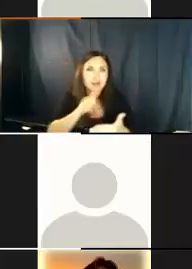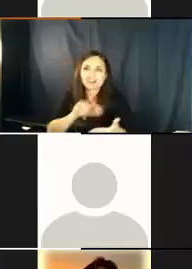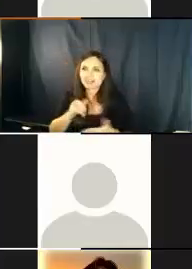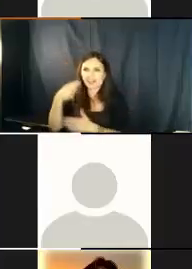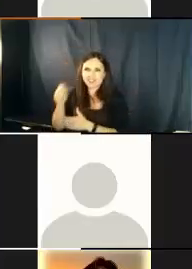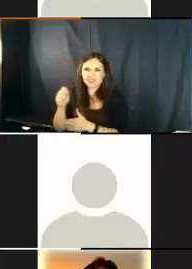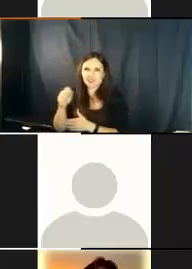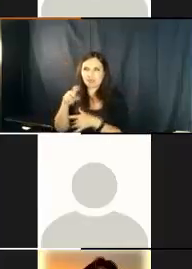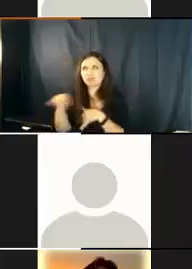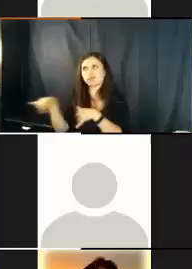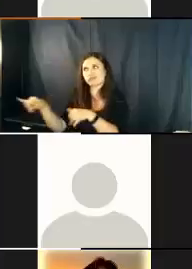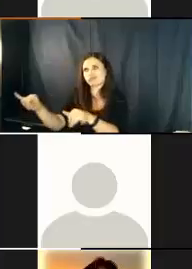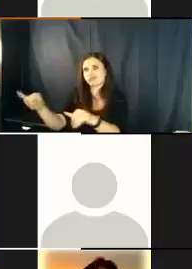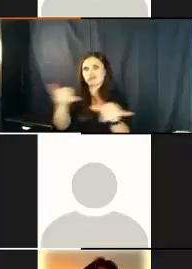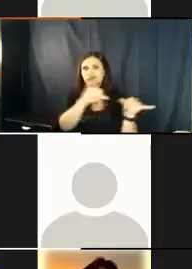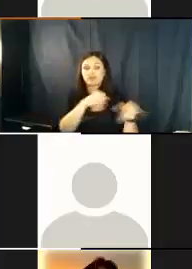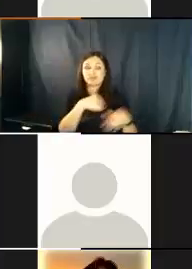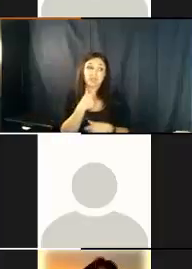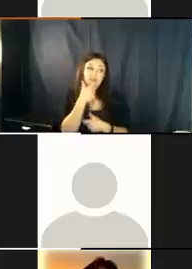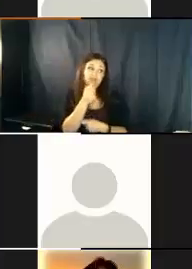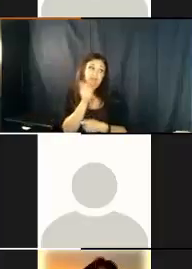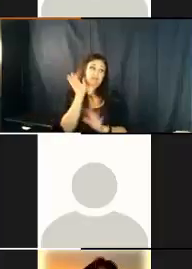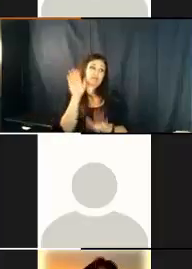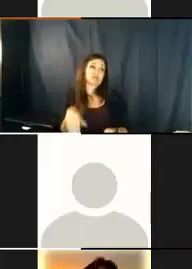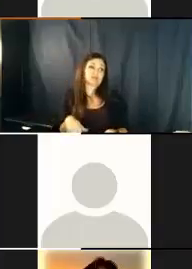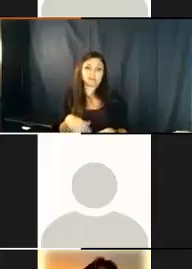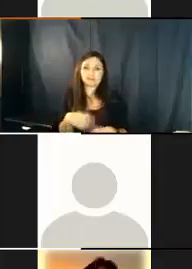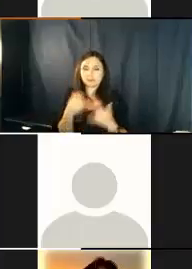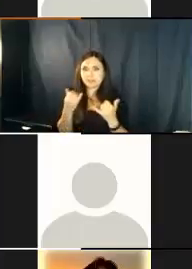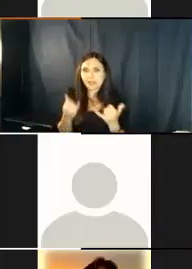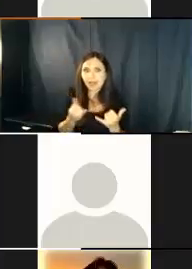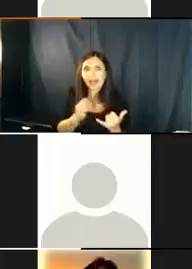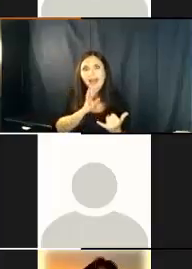And it just wasn't interesting to me but now I'm a fluent you know near native speaker